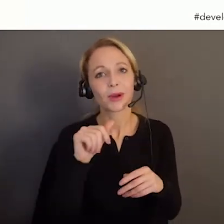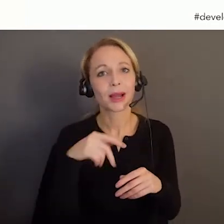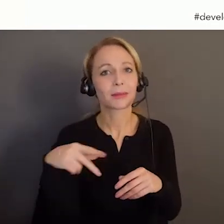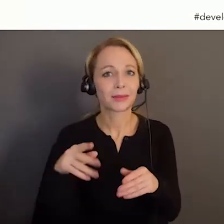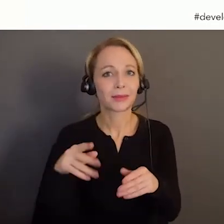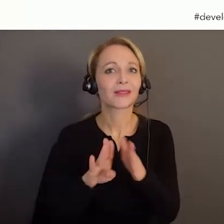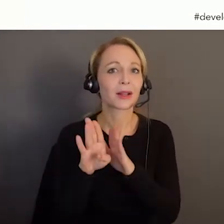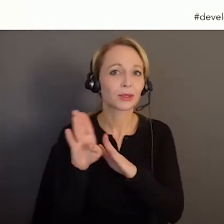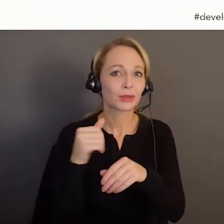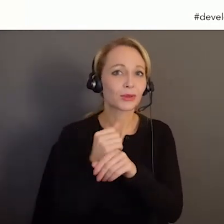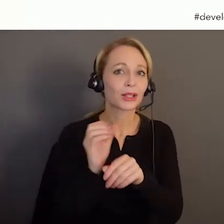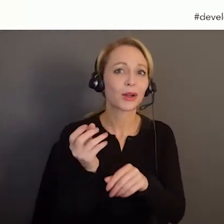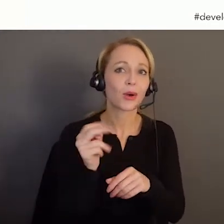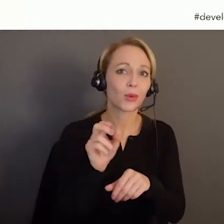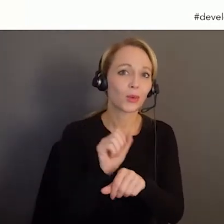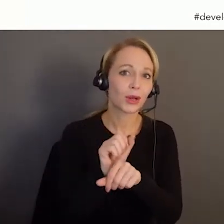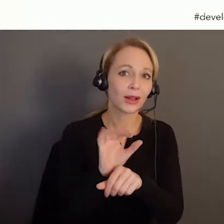OUTSIDE OF HubSpot.